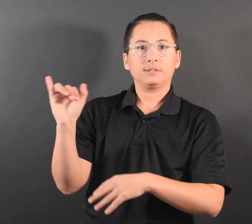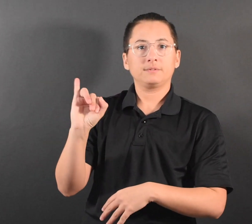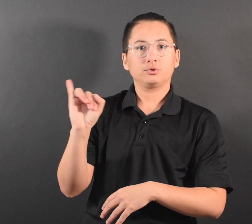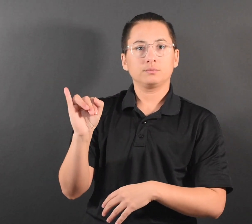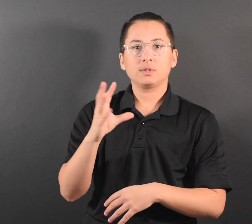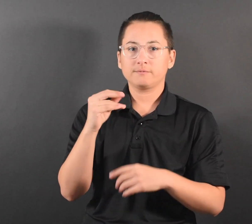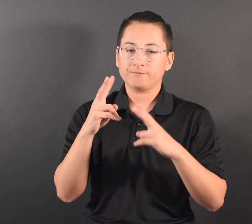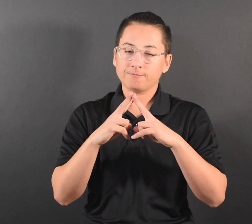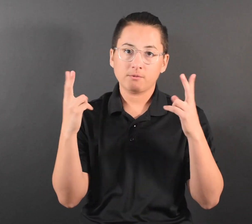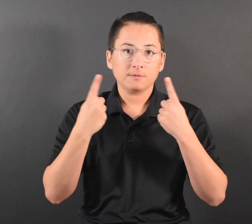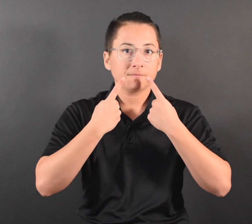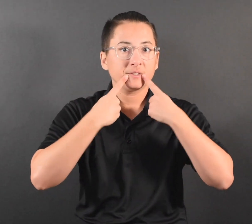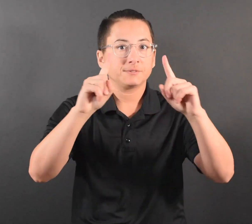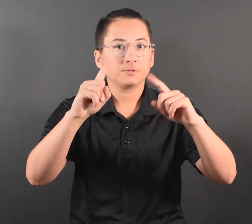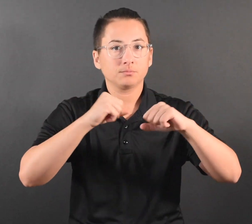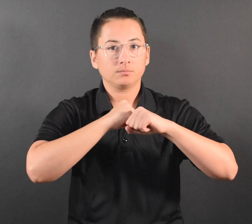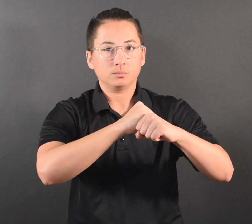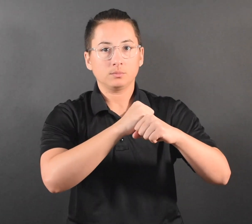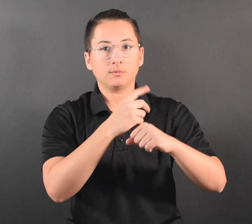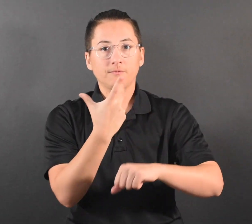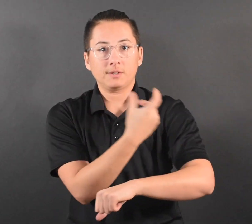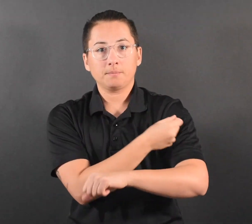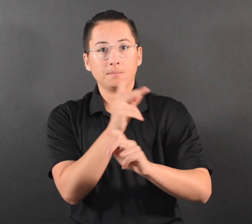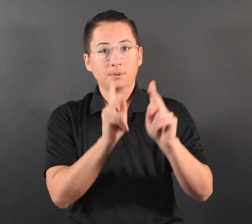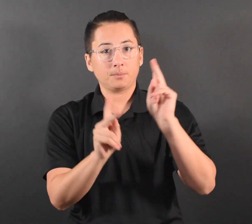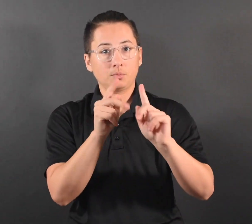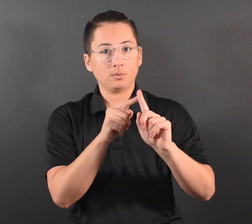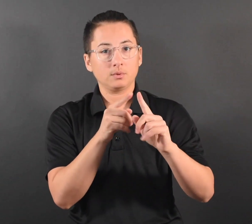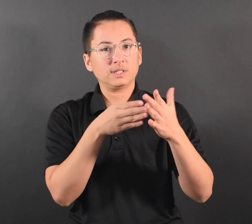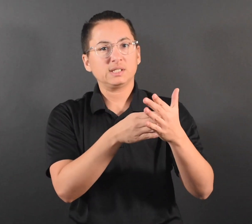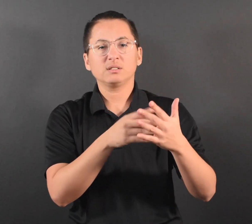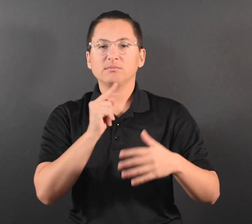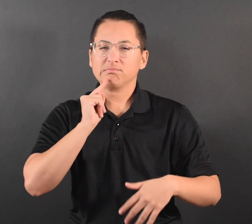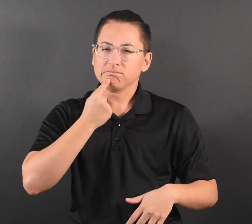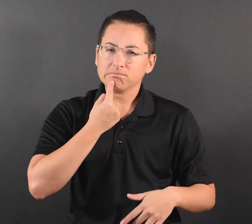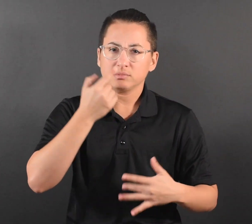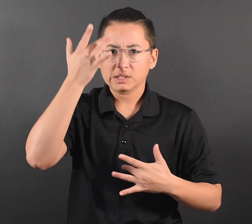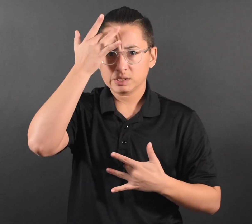COVID-19 vaccines can prevent infection and are also very effective at protecting